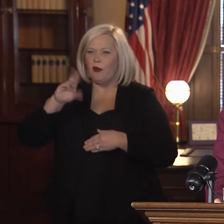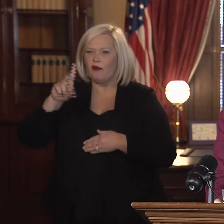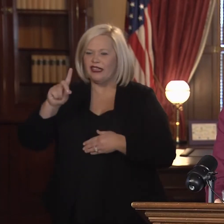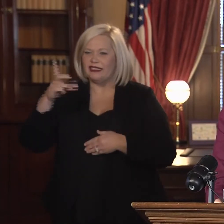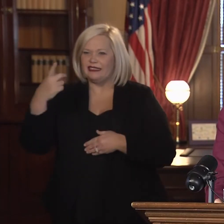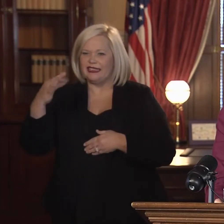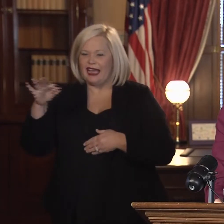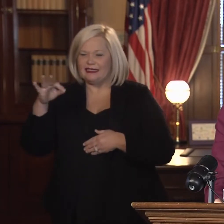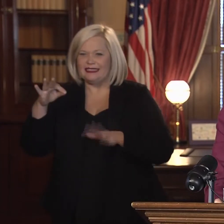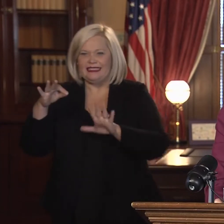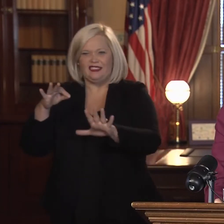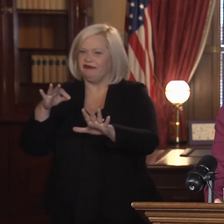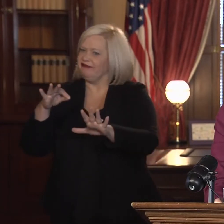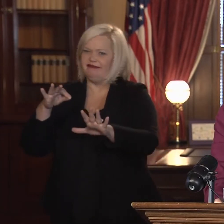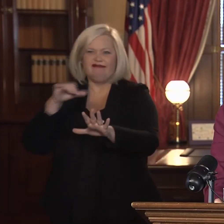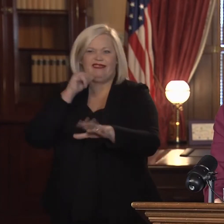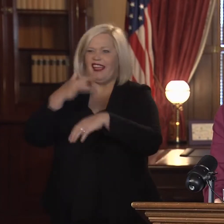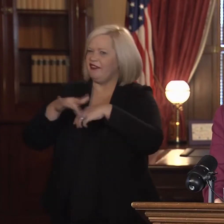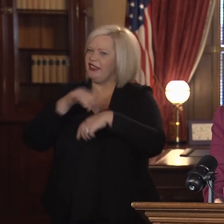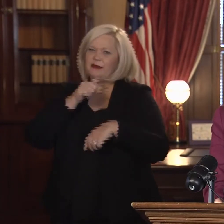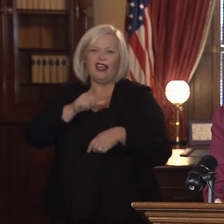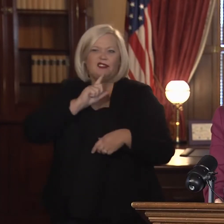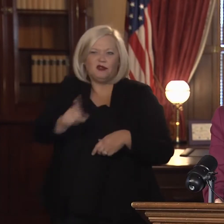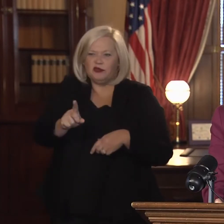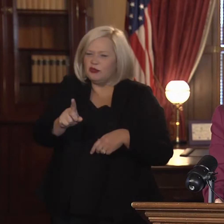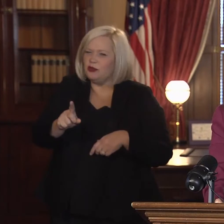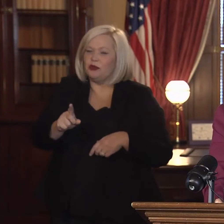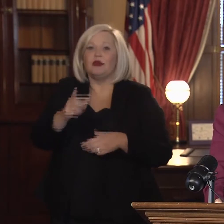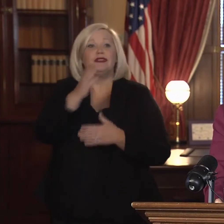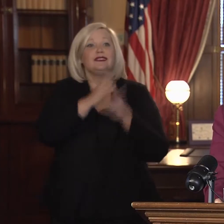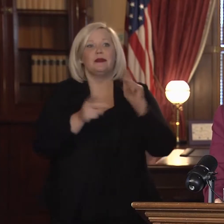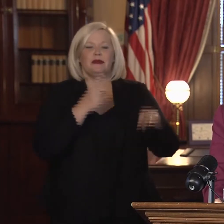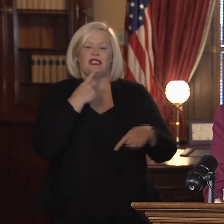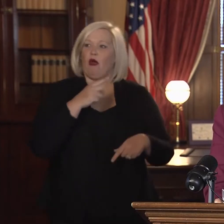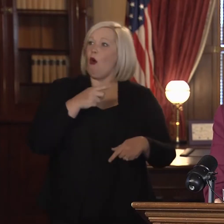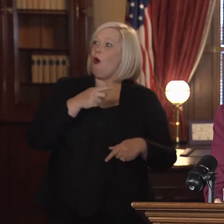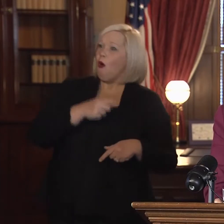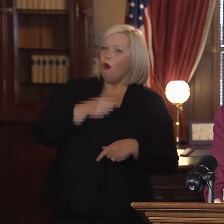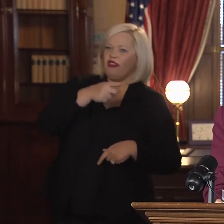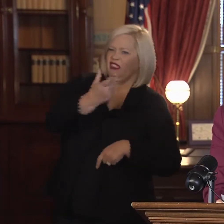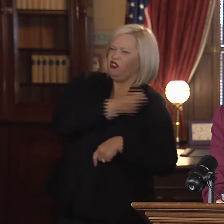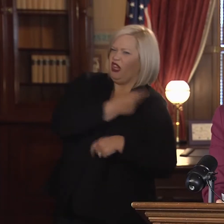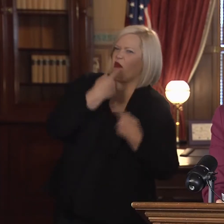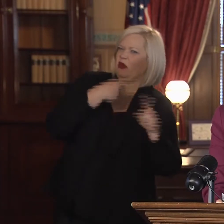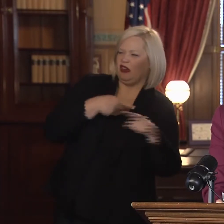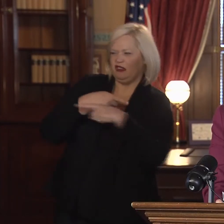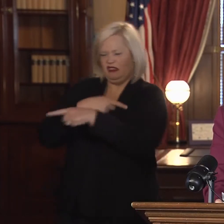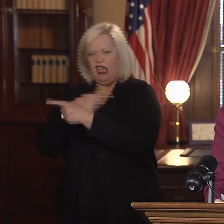QUICKLY TREAT THAT'S INCLUDE PILLS, HERBAL TEAS OR ESSENTIAL